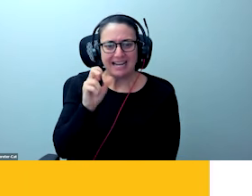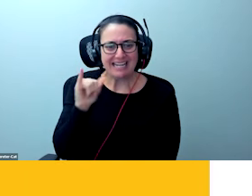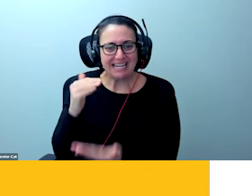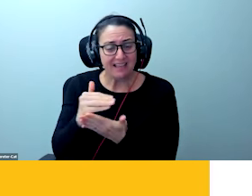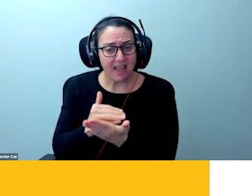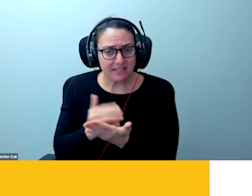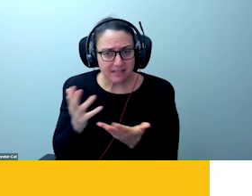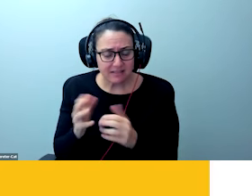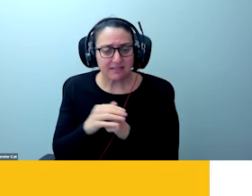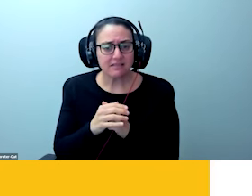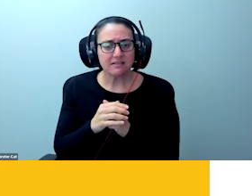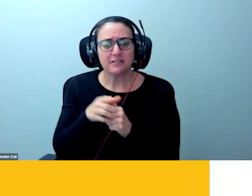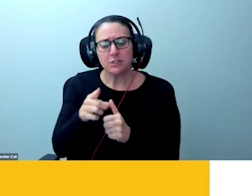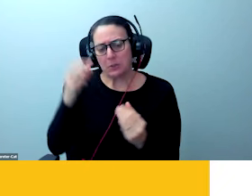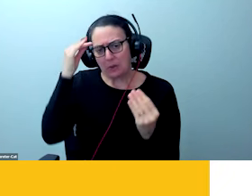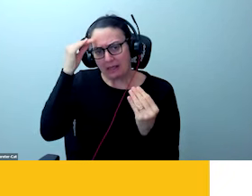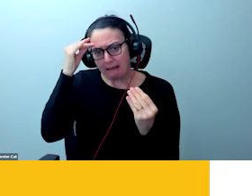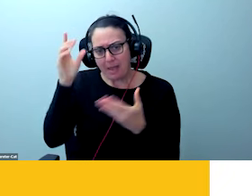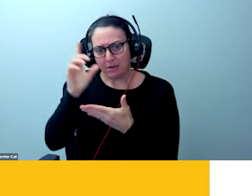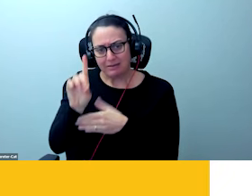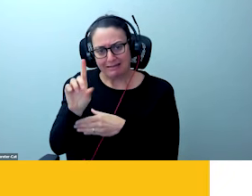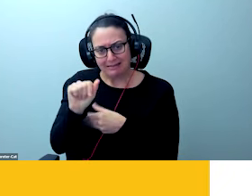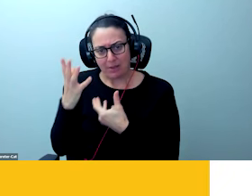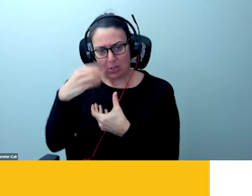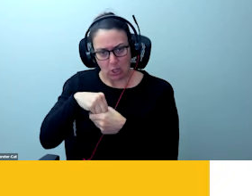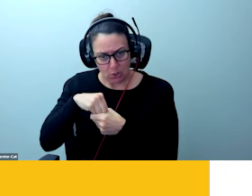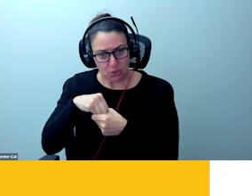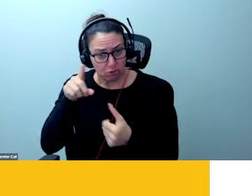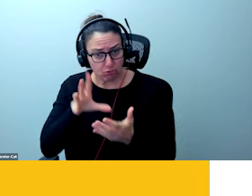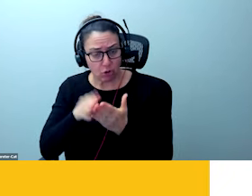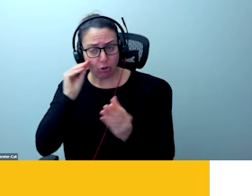just as you think about disability inclusion and you learn more between today